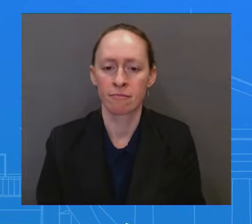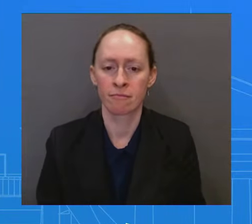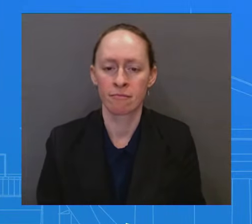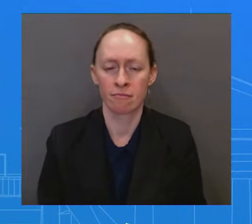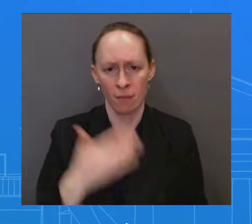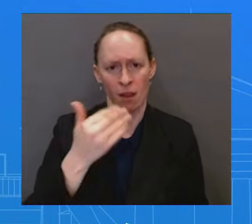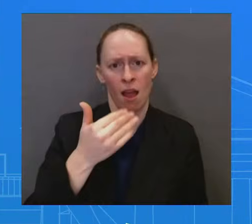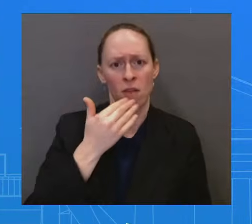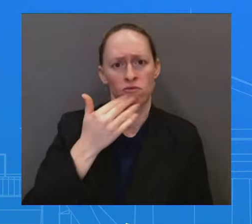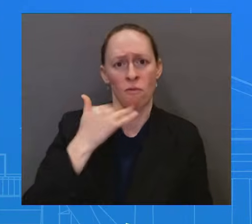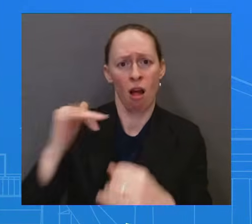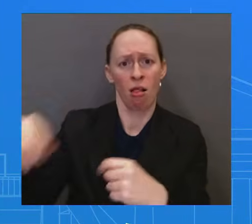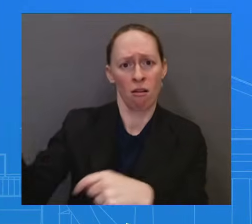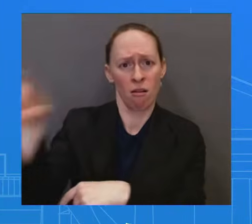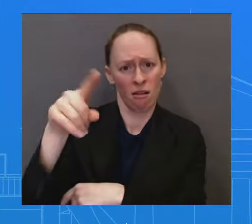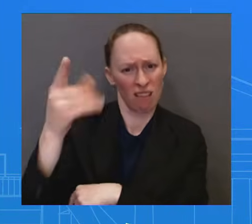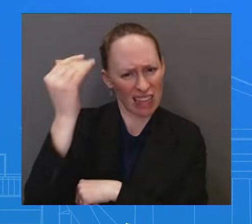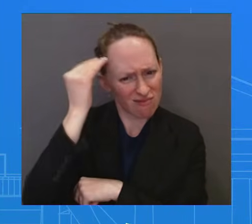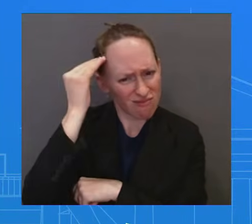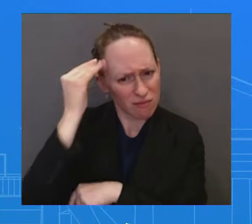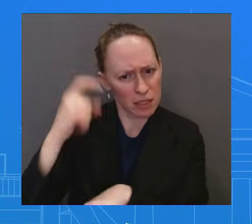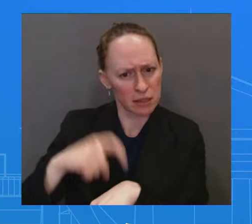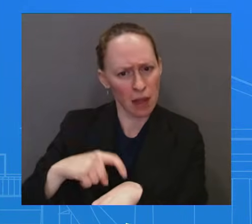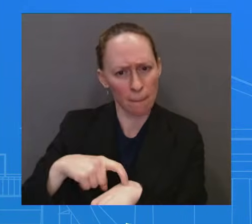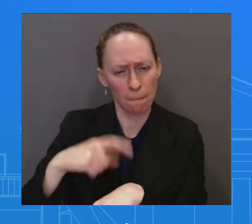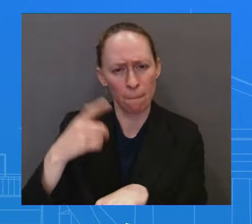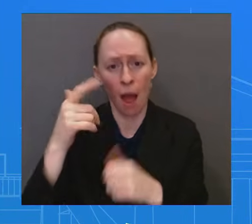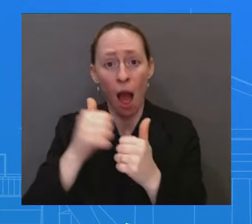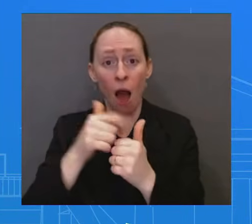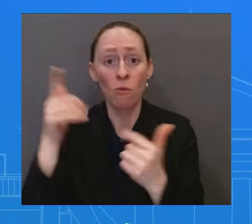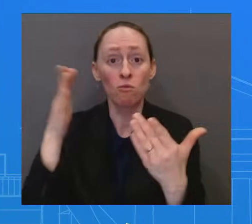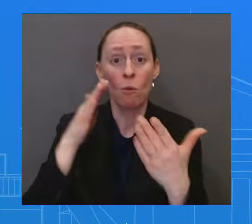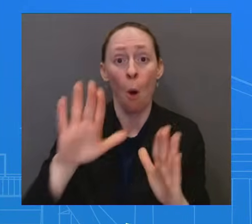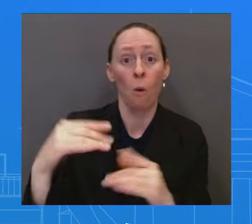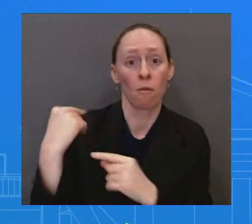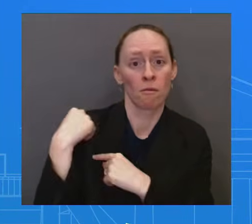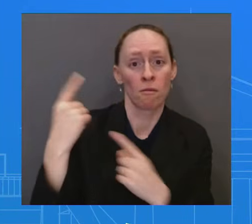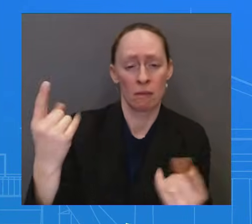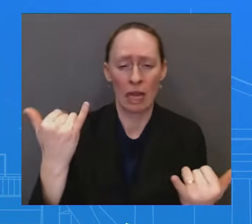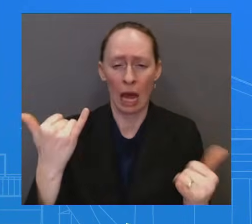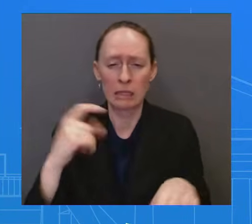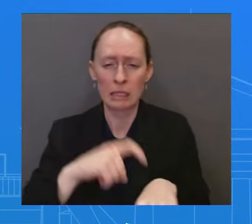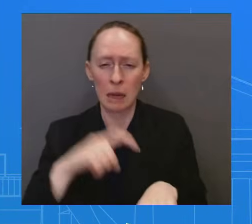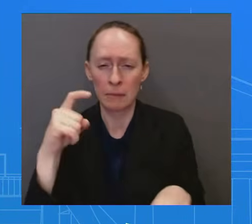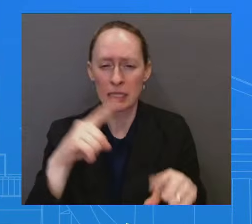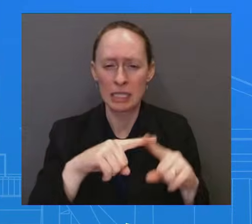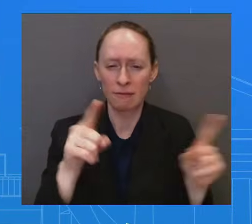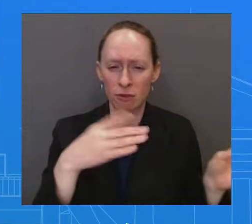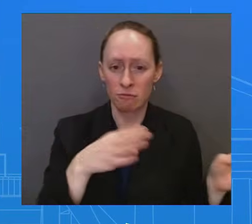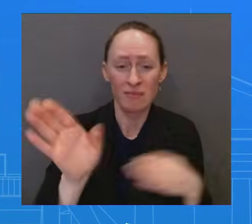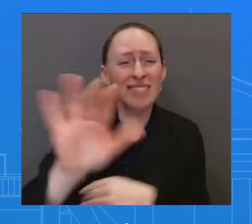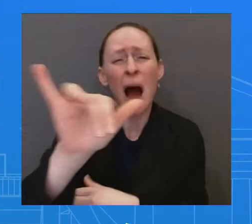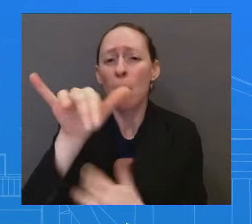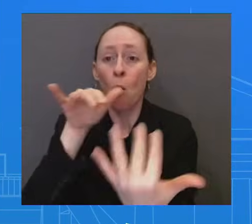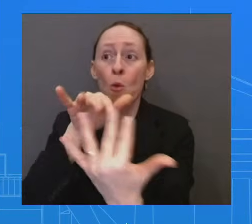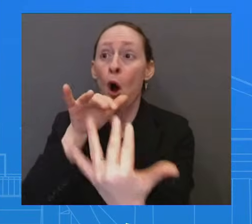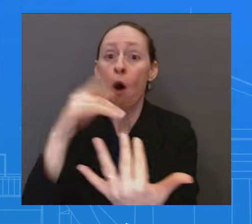you're going to -- you're going to transition to a different set of objectives. And you're going to achieve those different set of objectives